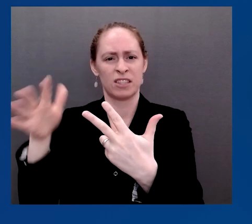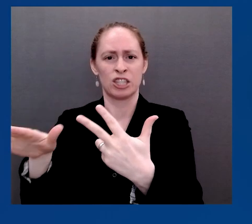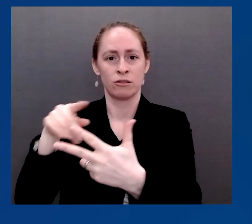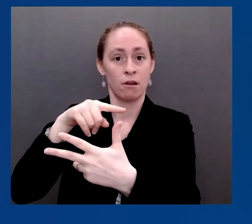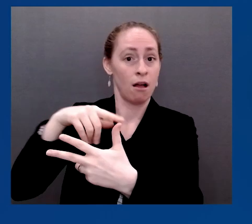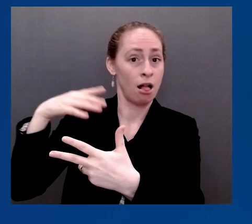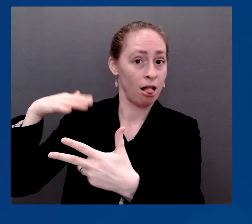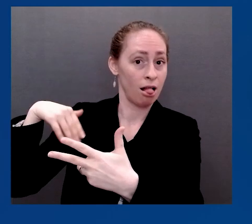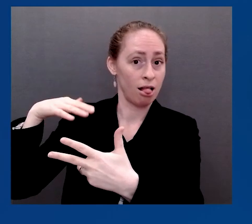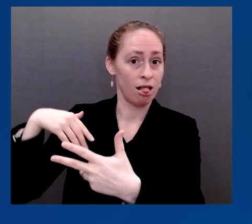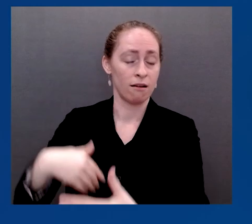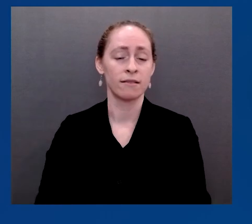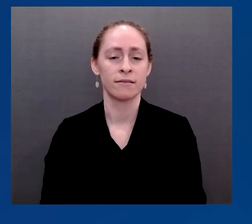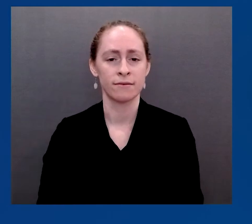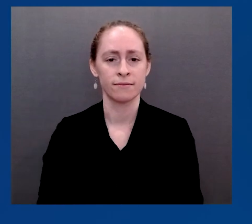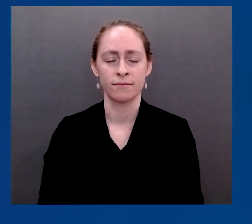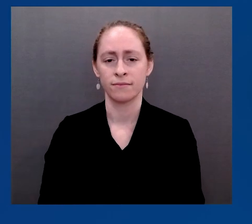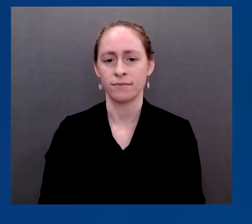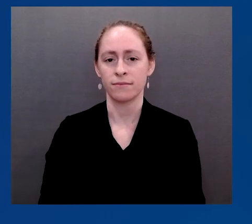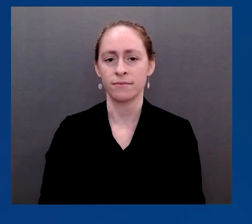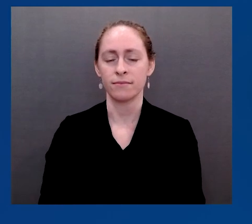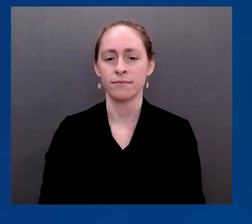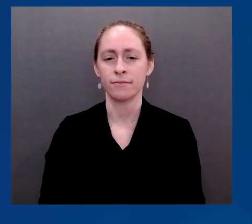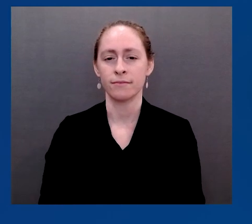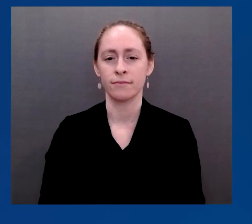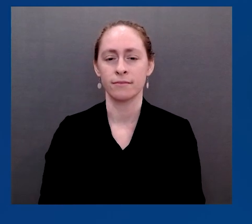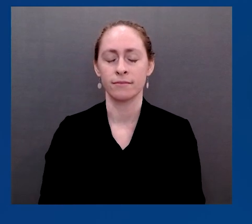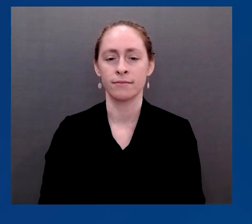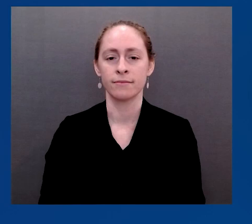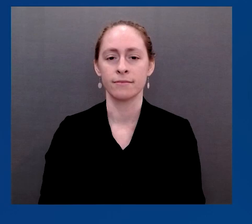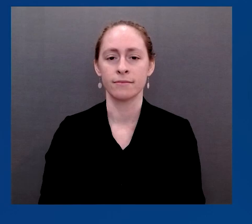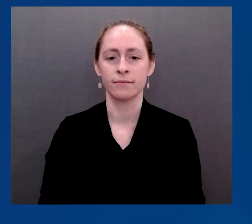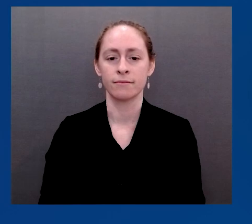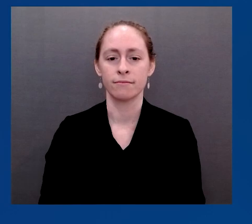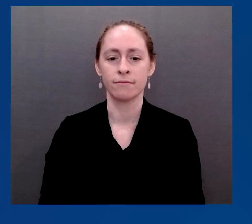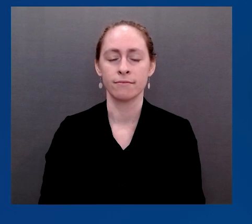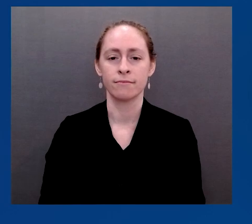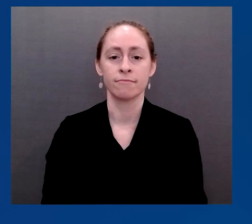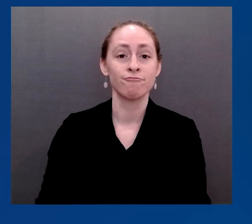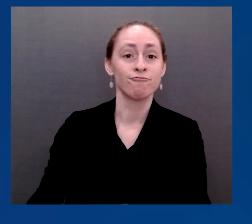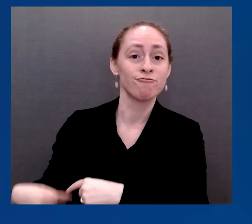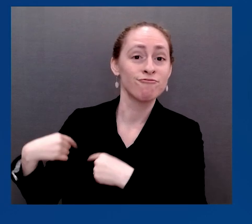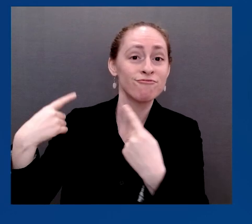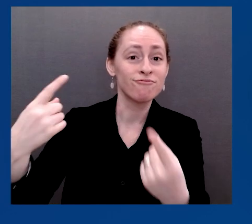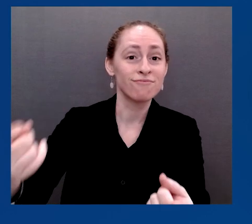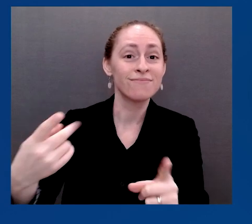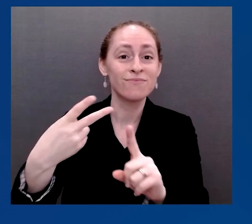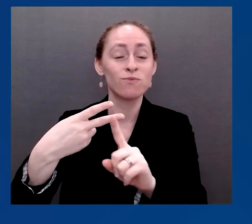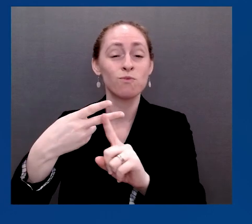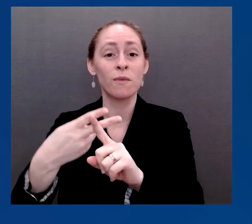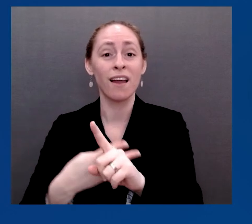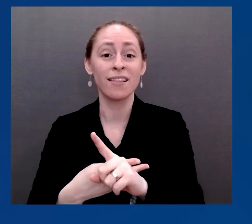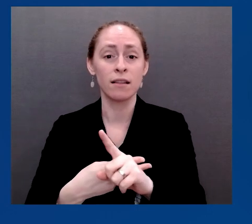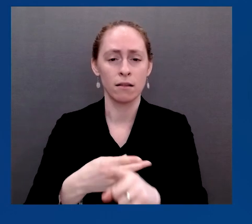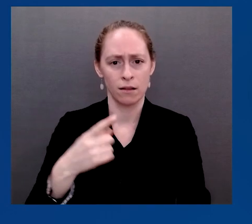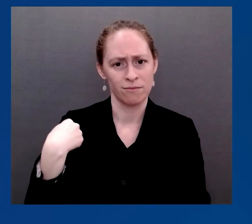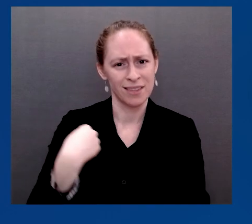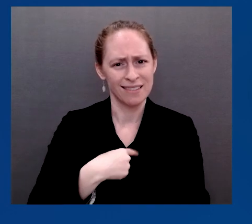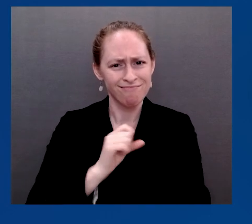And across the last two months, we've made important strides on equity, with the majority of booster shots going to people of color,